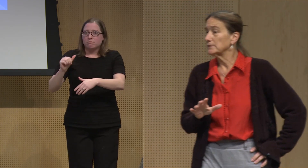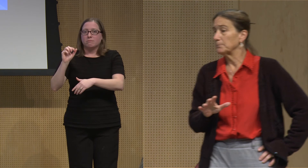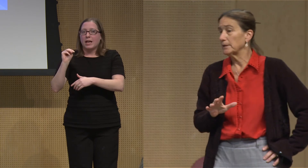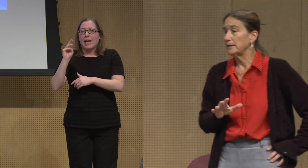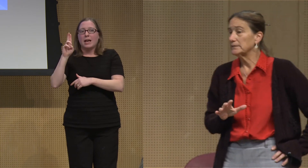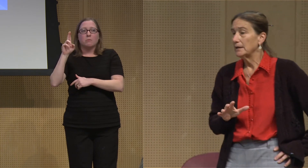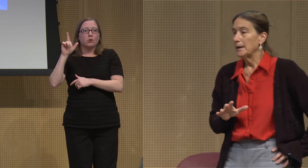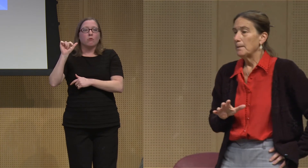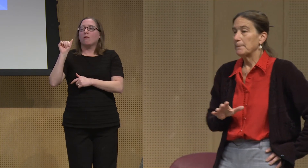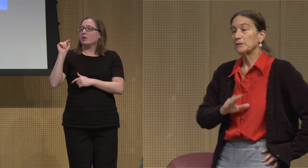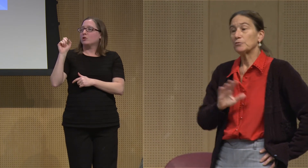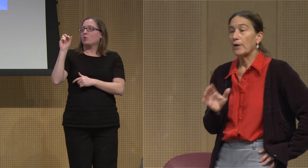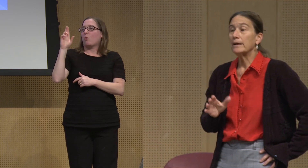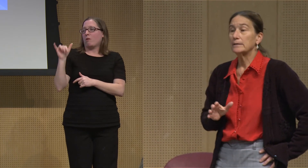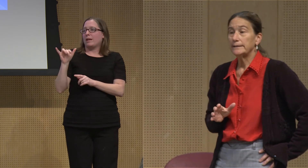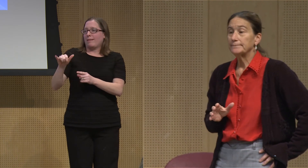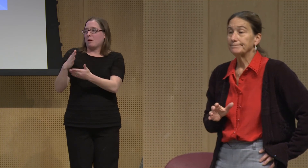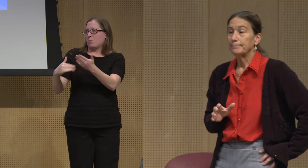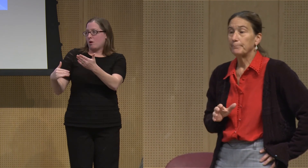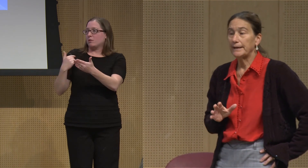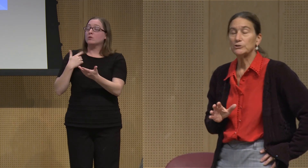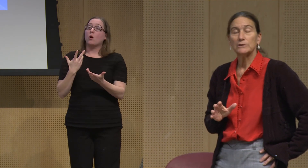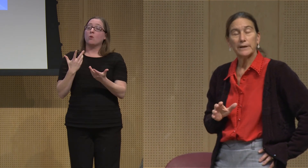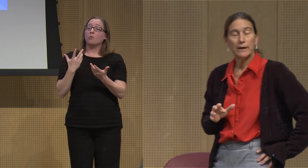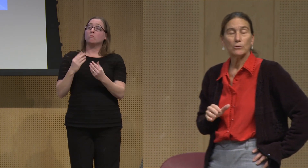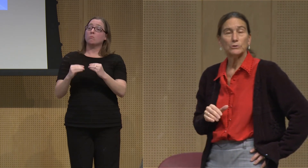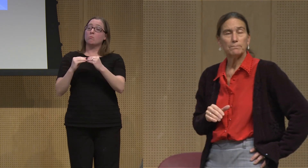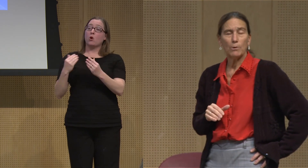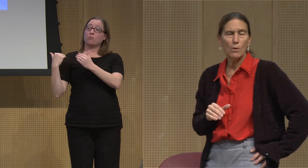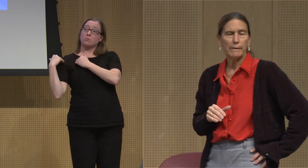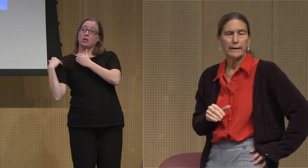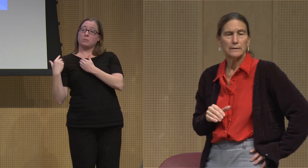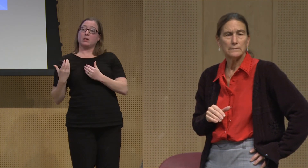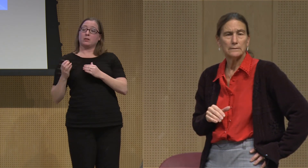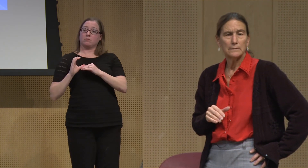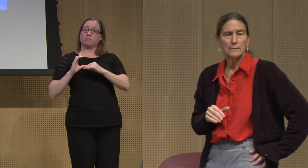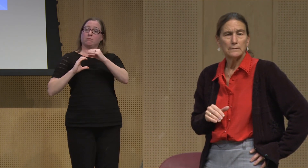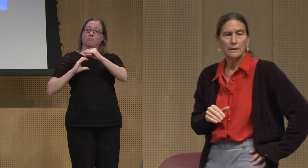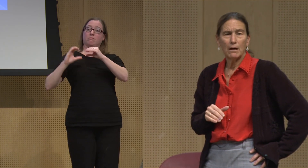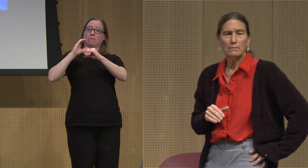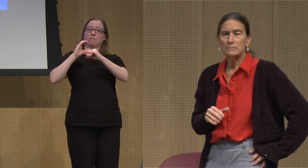RESPONSIBILITIES BECAUSE, FRANKLY, PATIENT CARE WAS BORING, YOU KNOW?